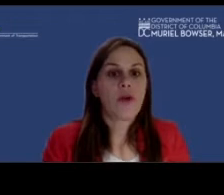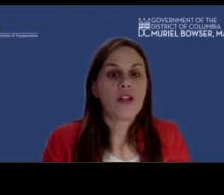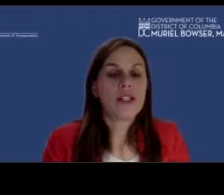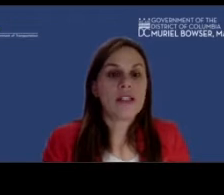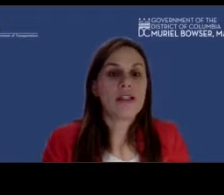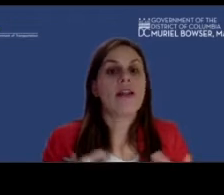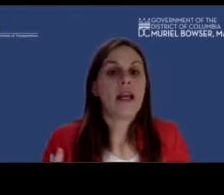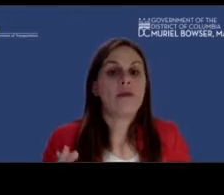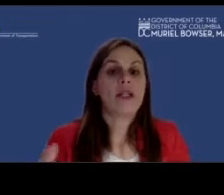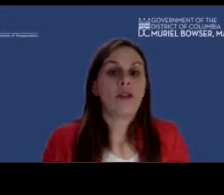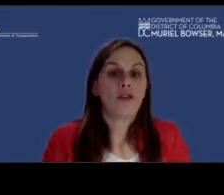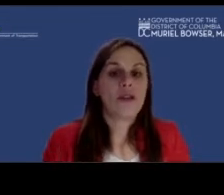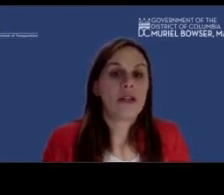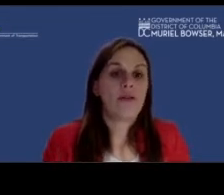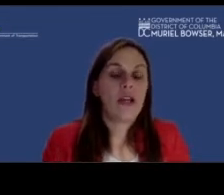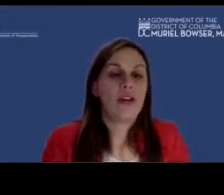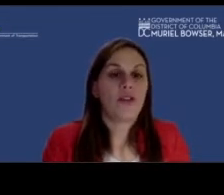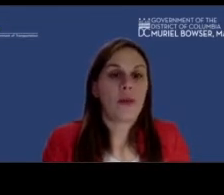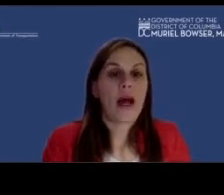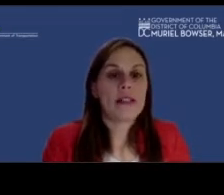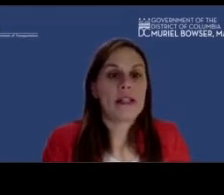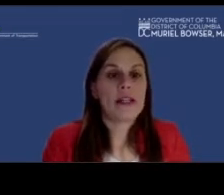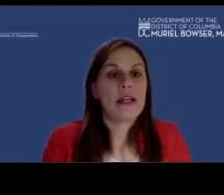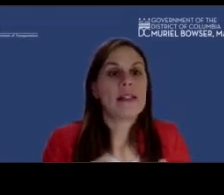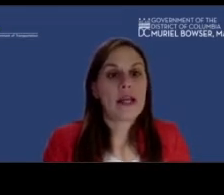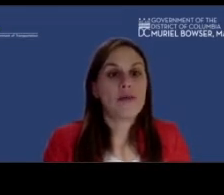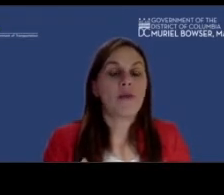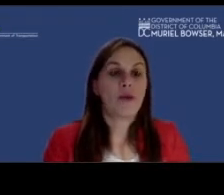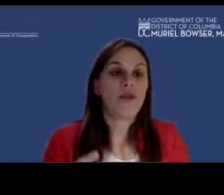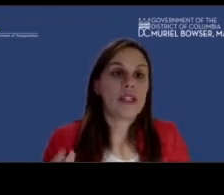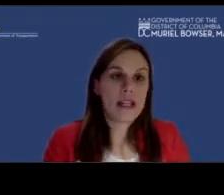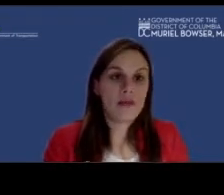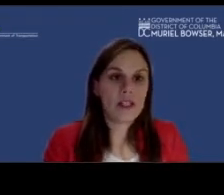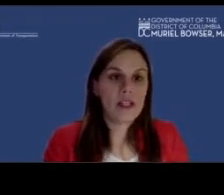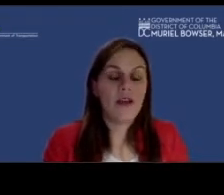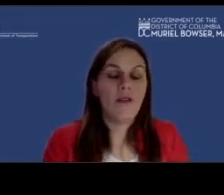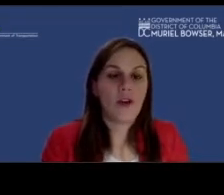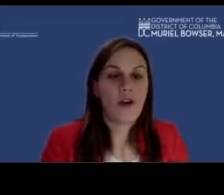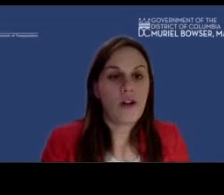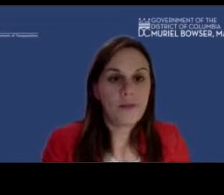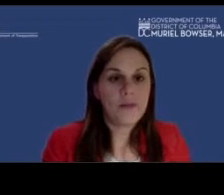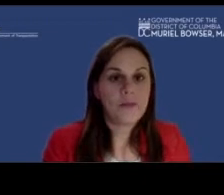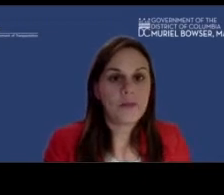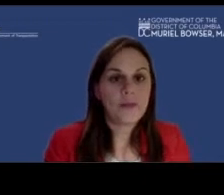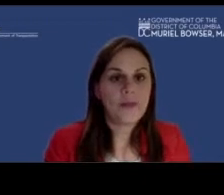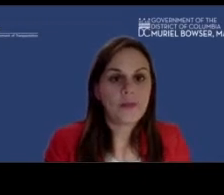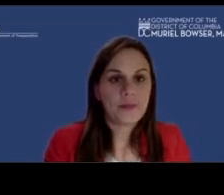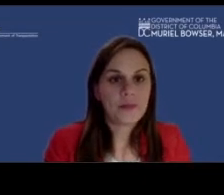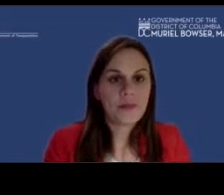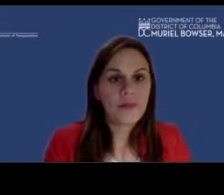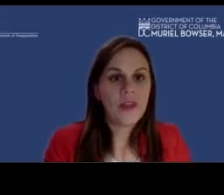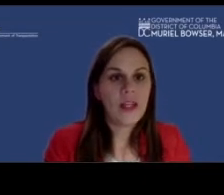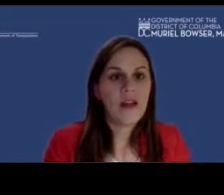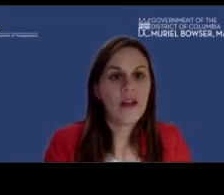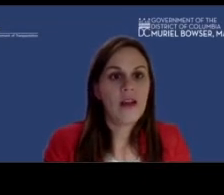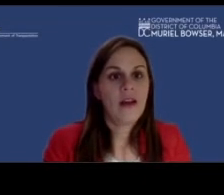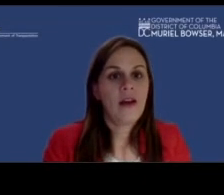this project is not aimed at increasing vehicular capacity it's aimed at improving safety for all